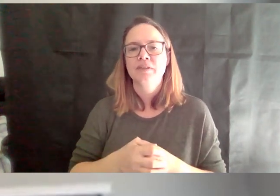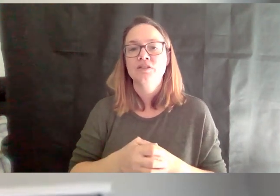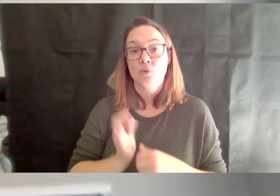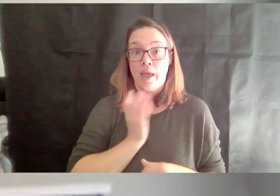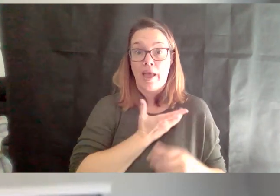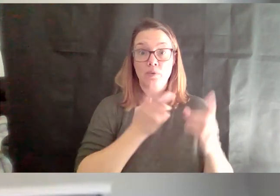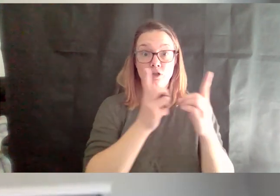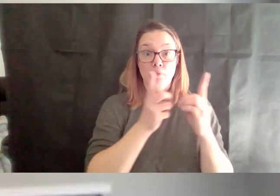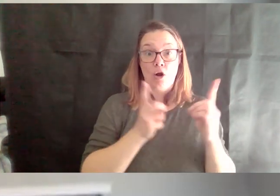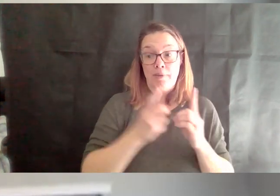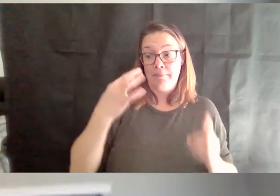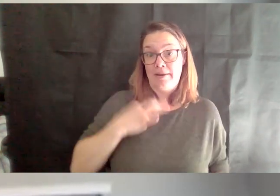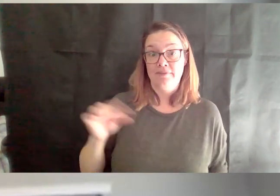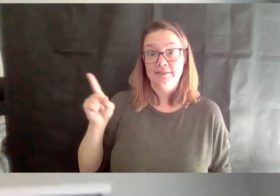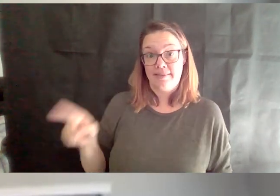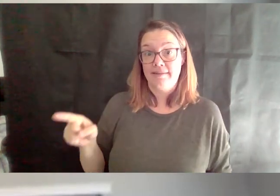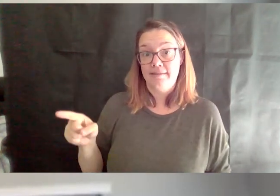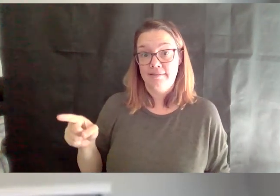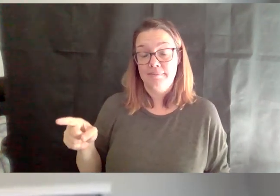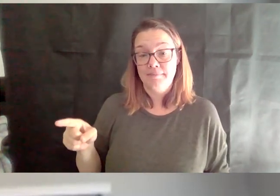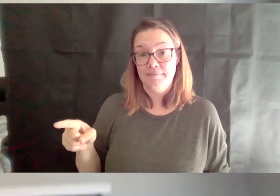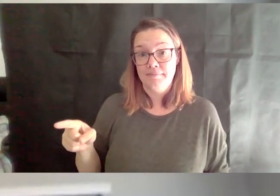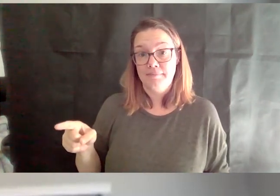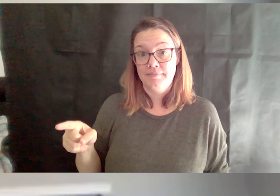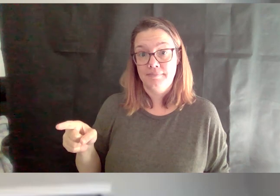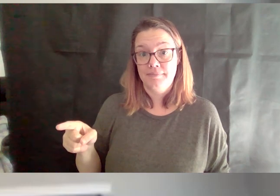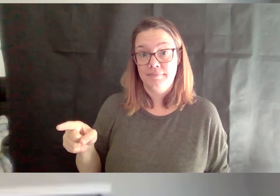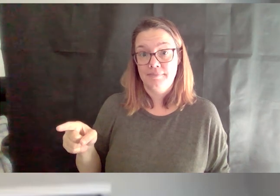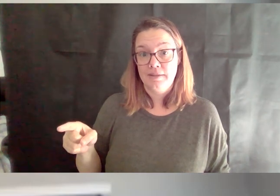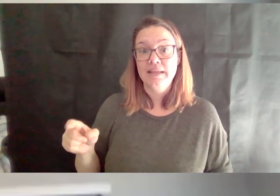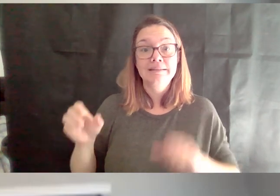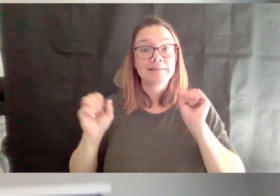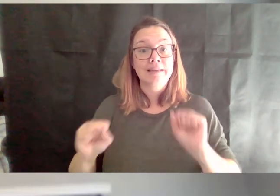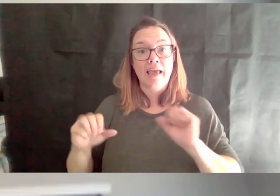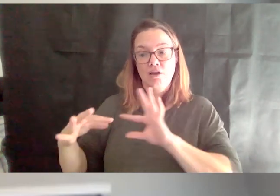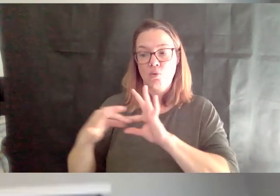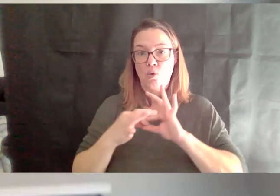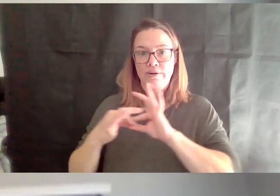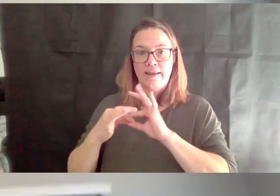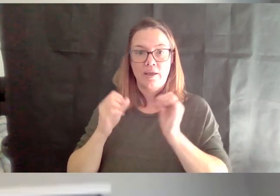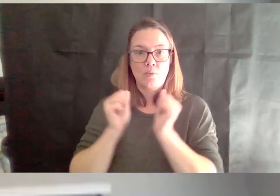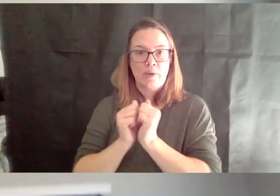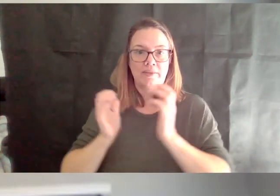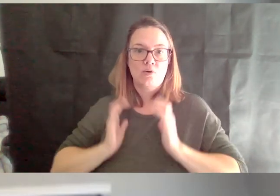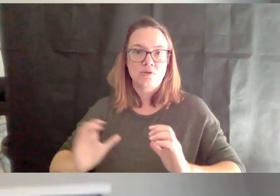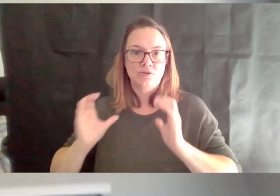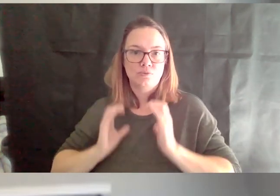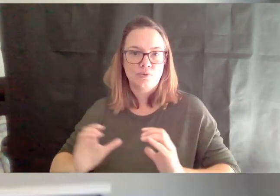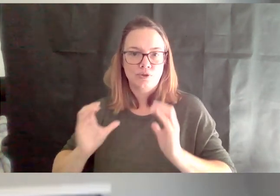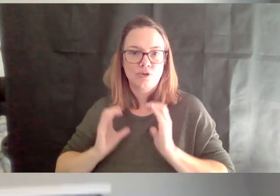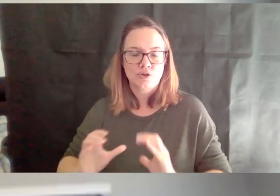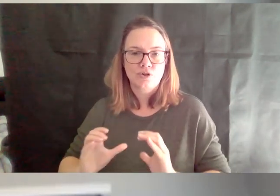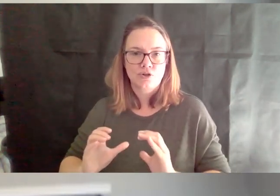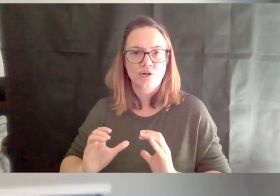beneficial to them. We're able to coordinate with the consumer as often as they need.